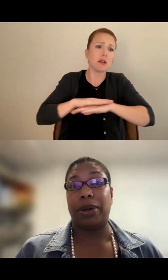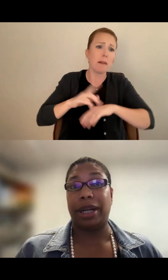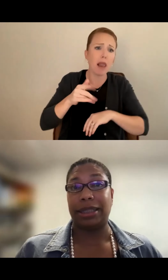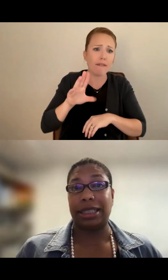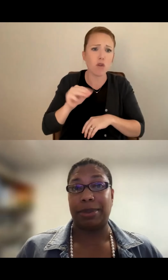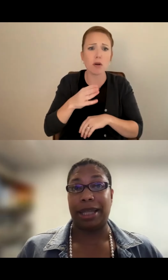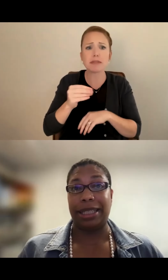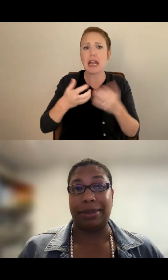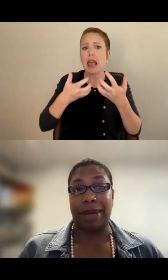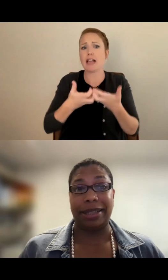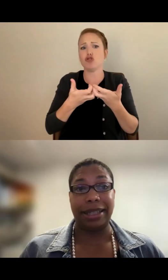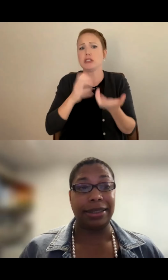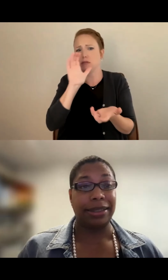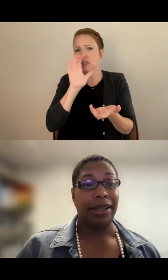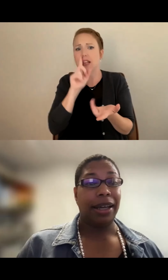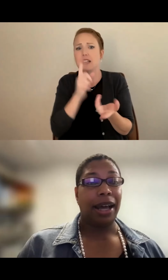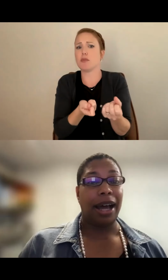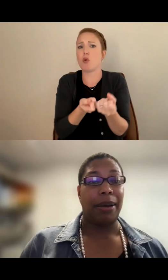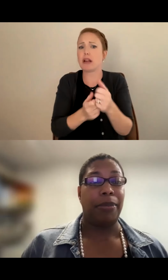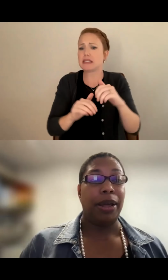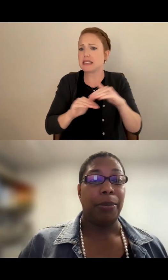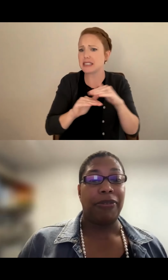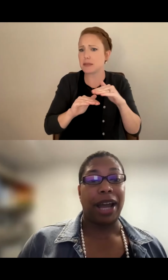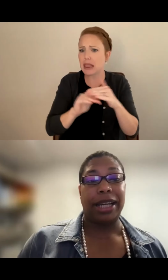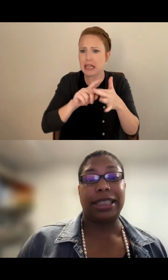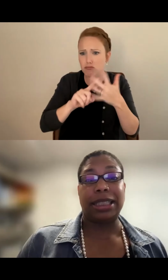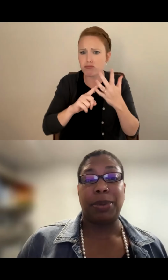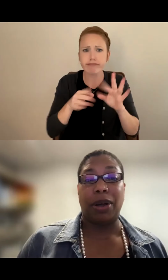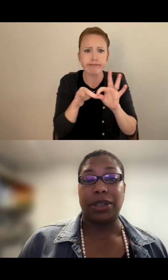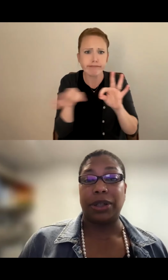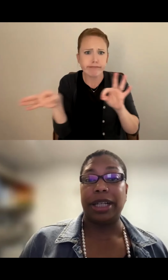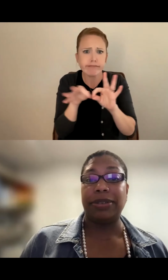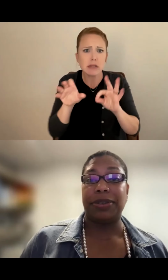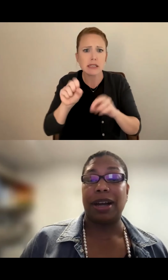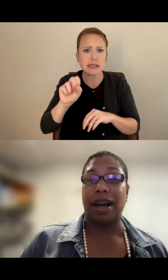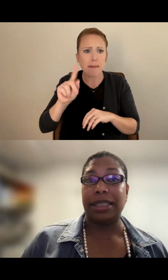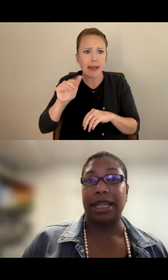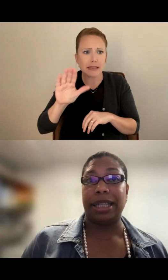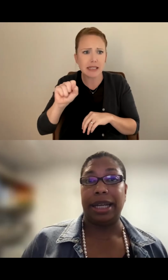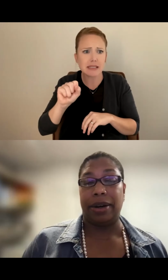supports accessibility semantics, providing accessible alternatives for content and